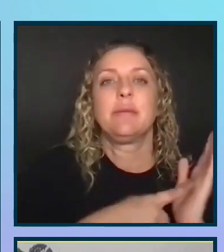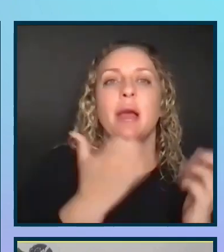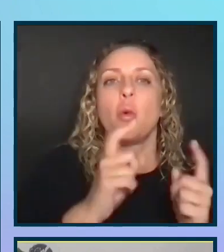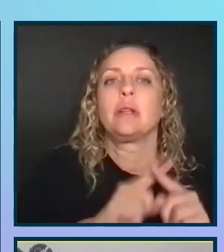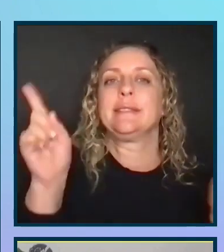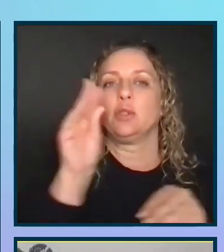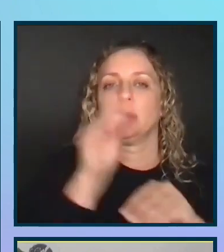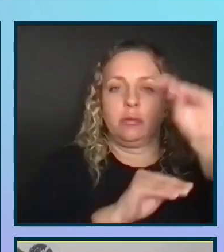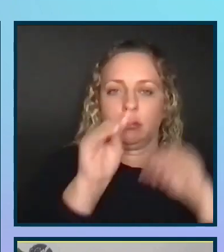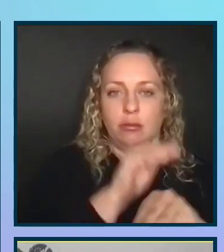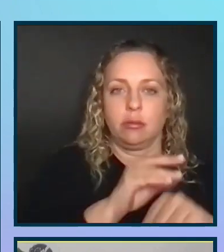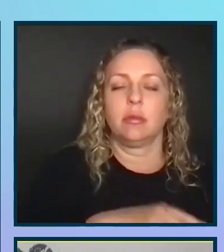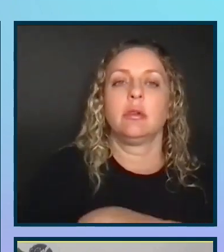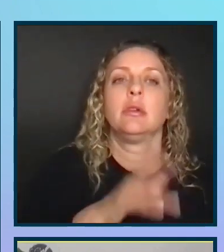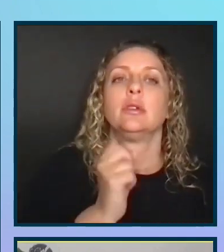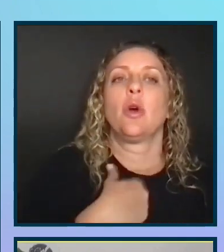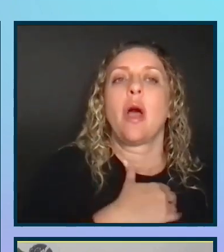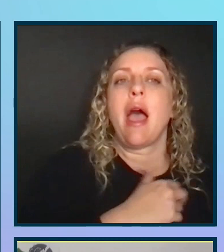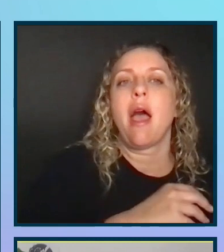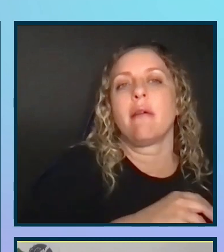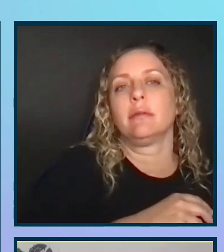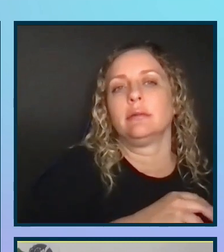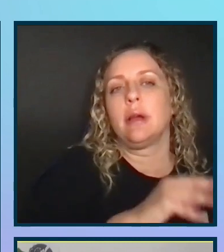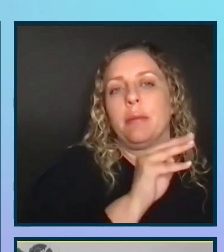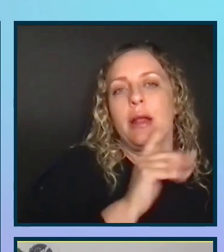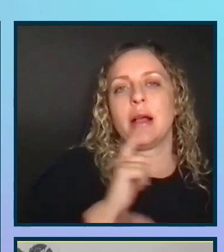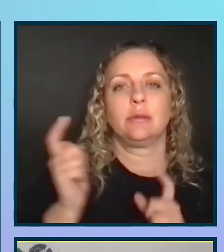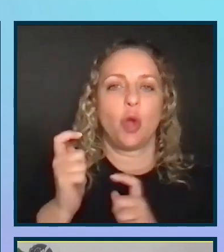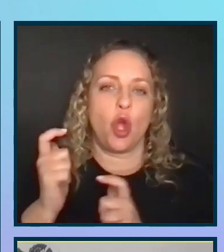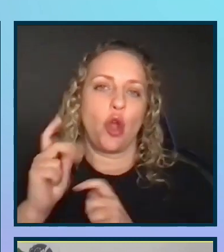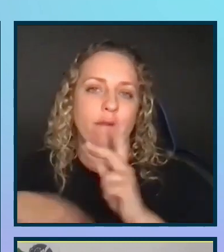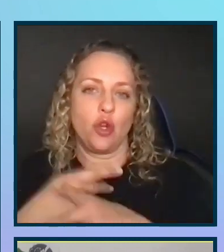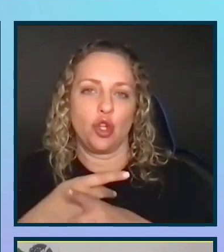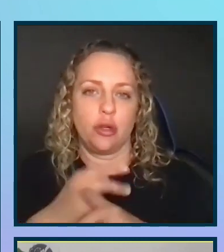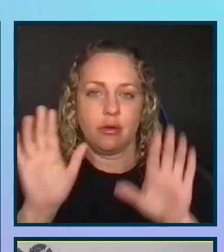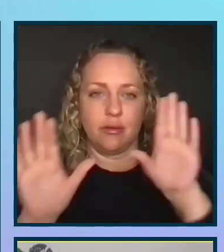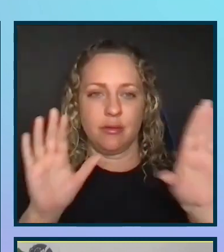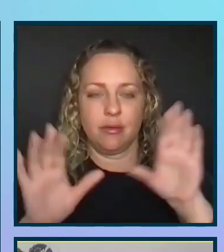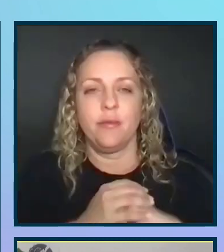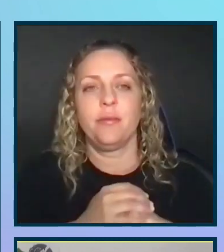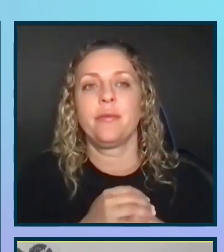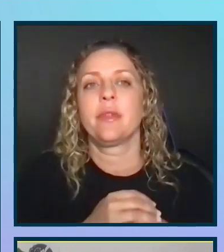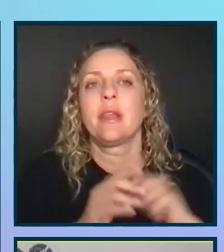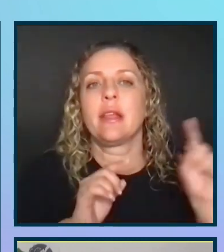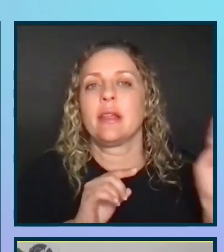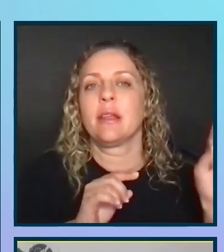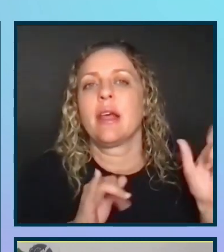So here, I have a medium and a smaller version of my cooking recipe and then components. The medium has horizontal layout.